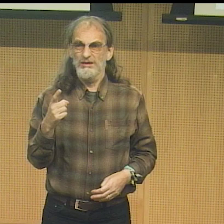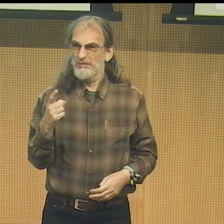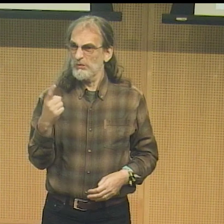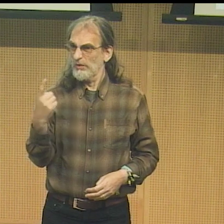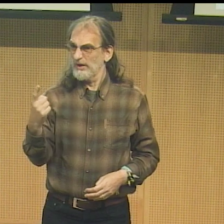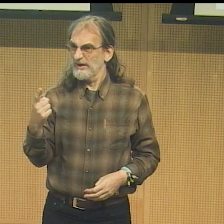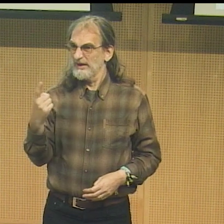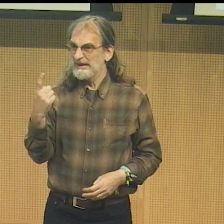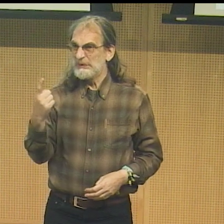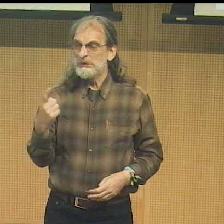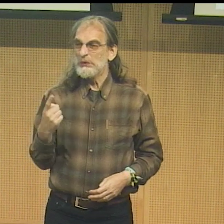One person.